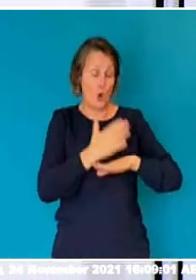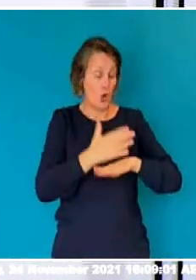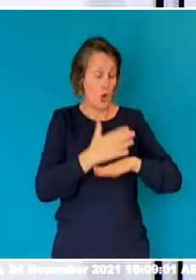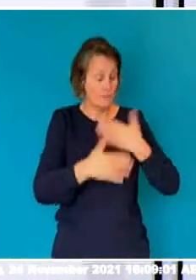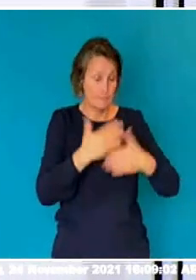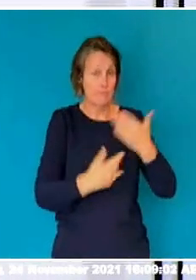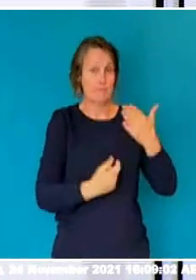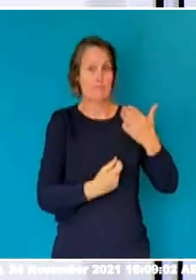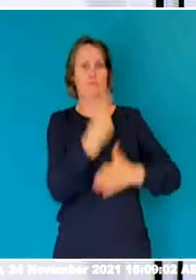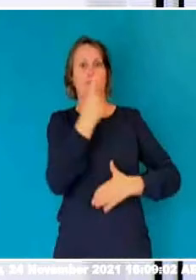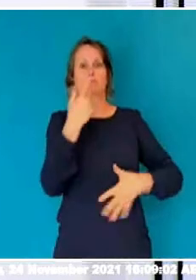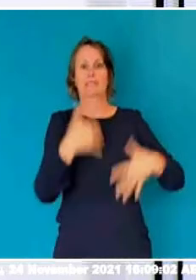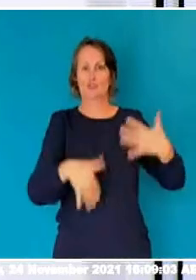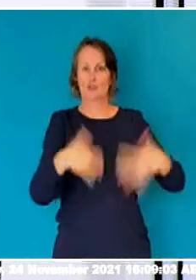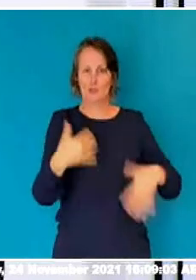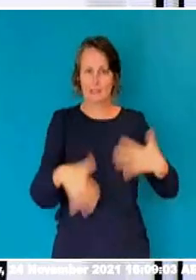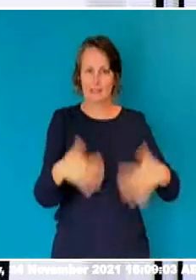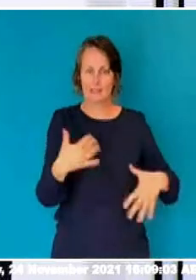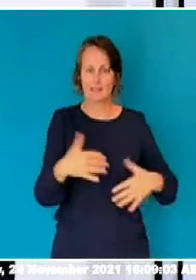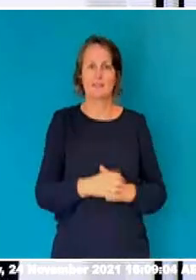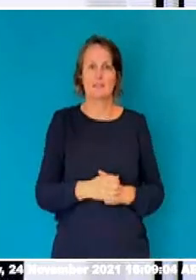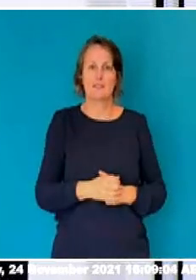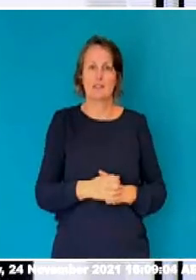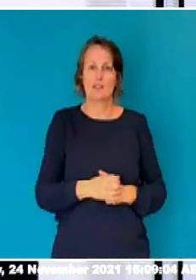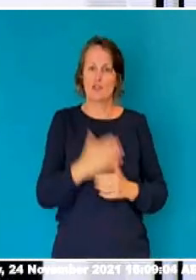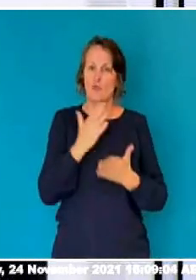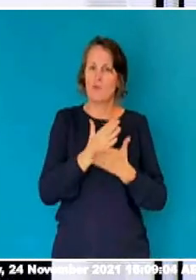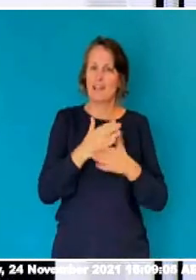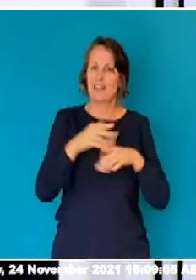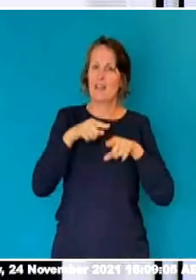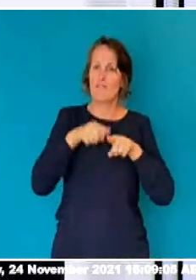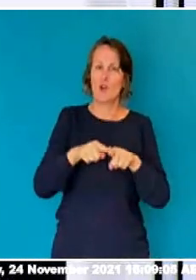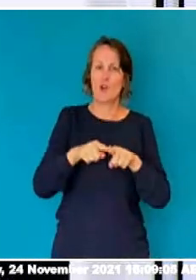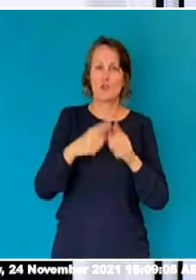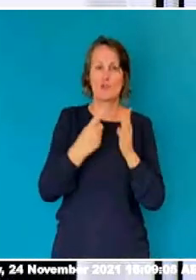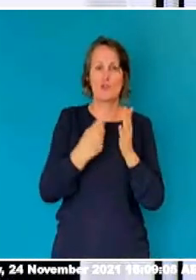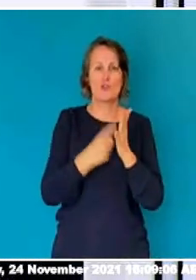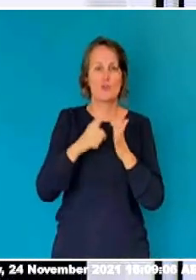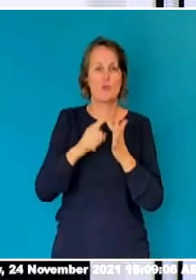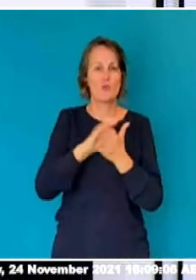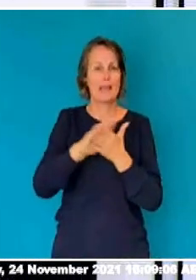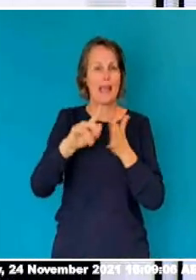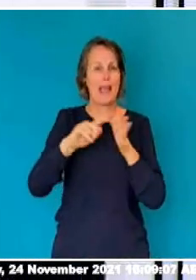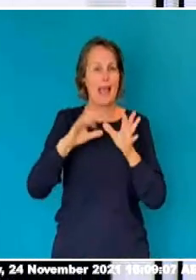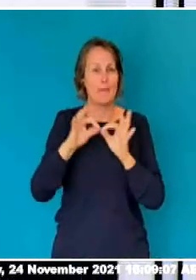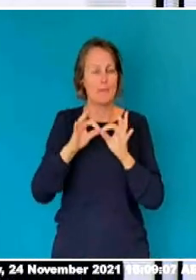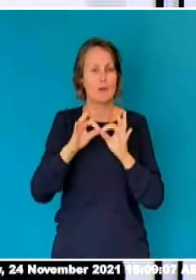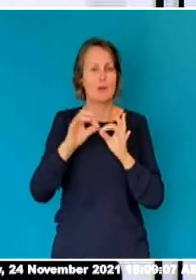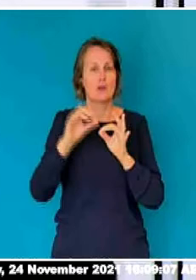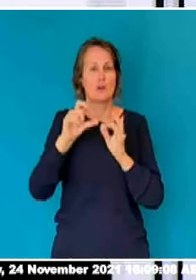covered by the Safety Rehabilitation and Compensation Act Scheme that you have been talking about?